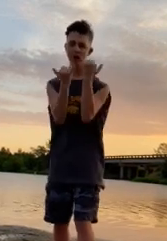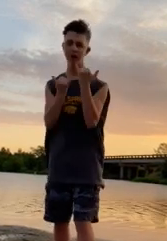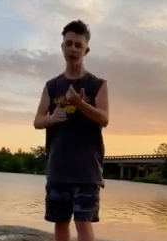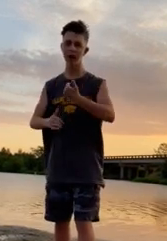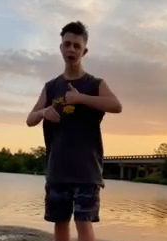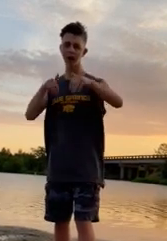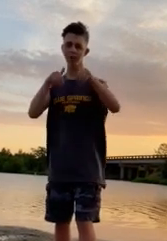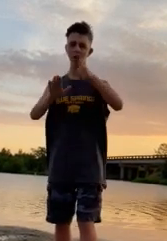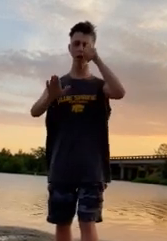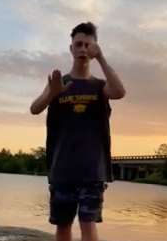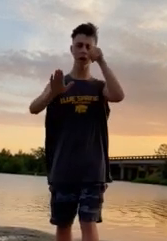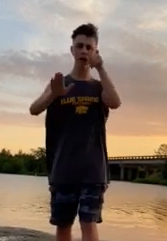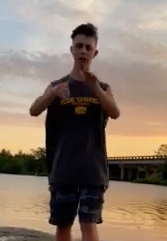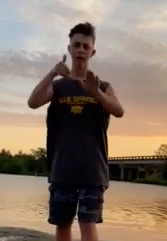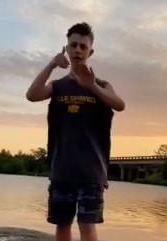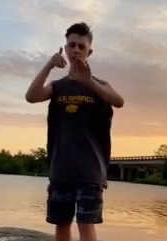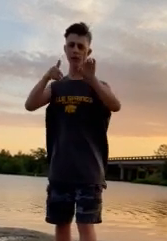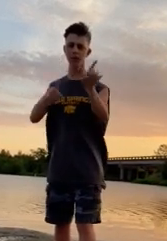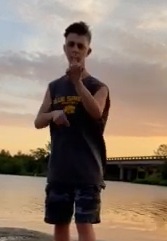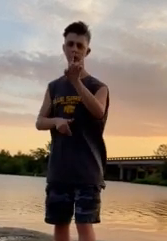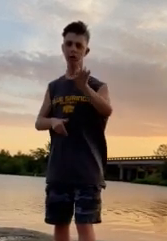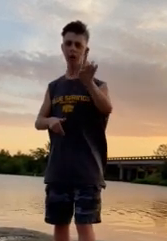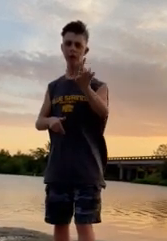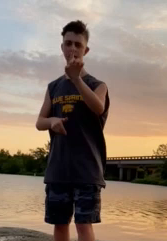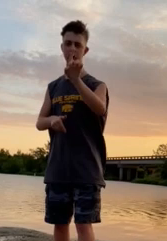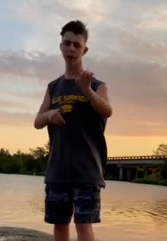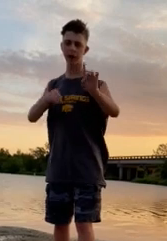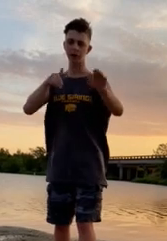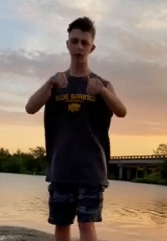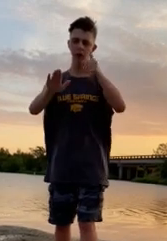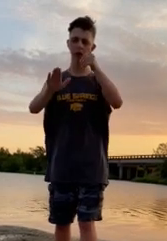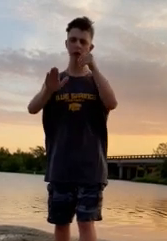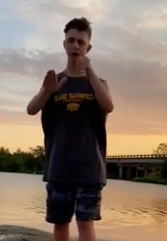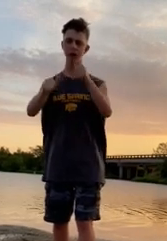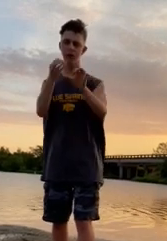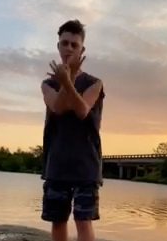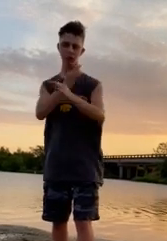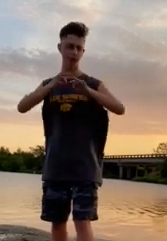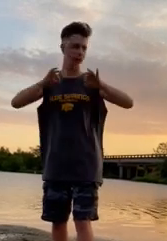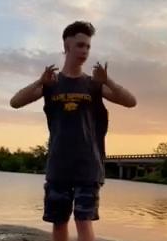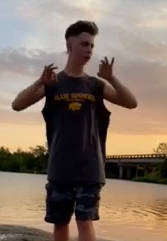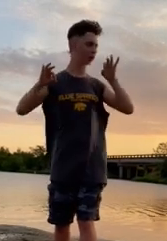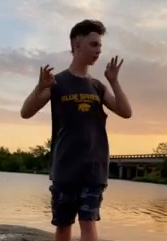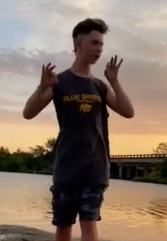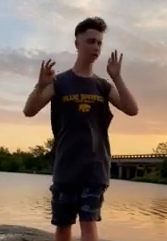And now I'm walking, walking, walking free